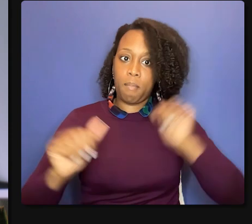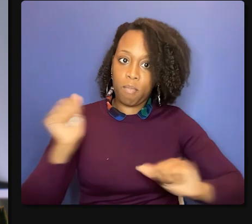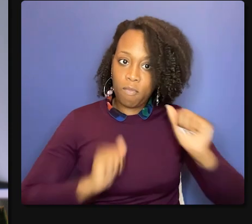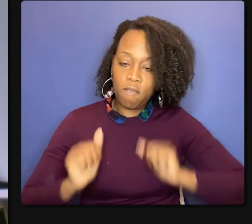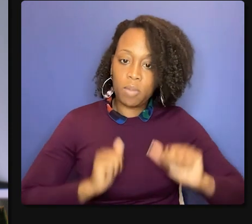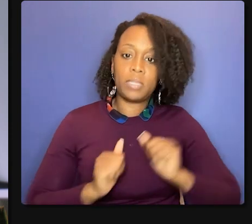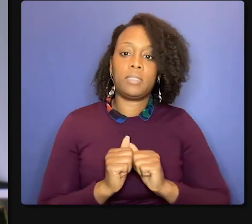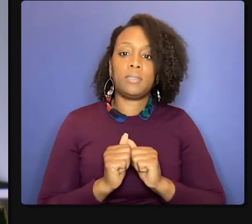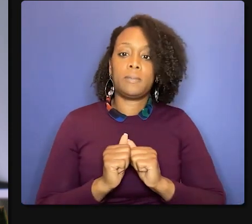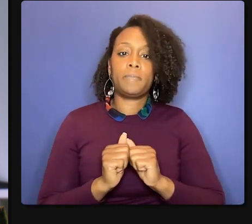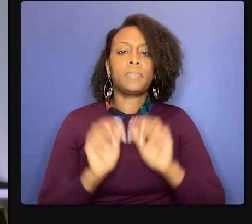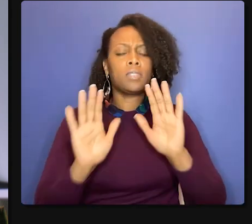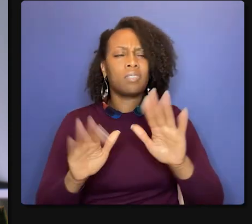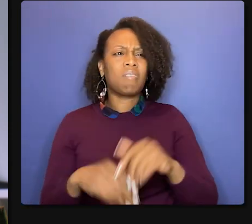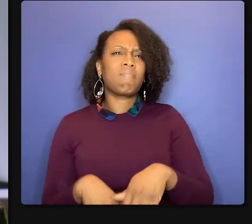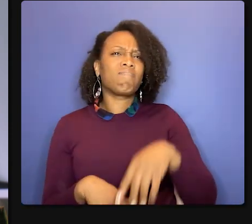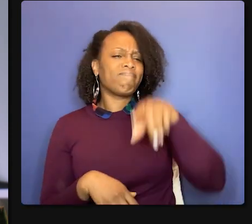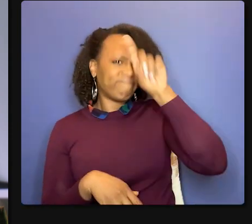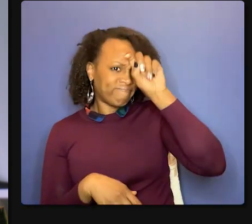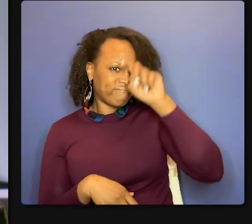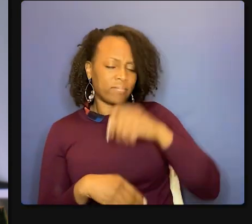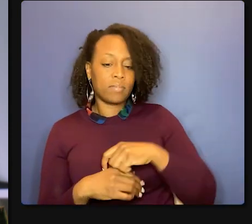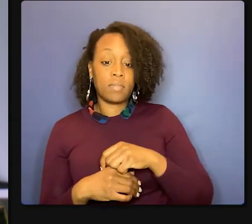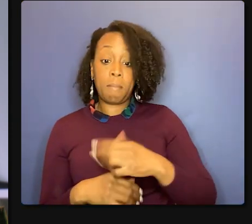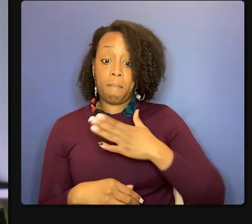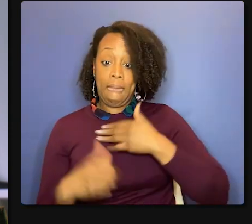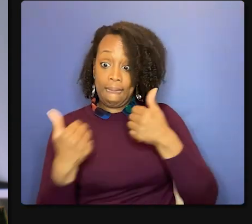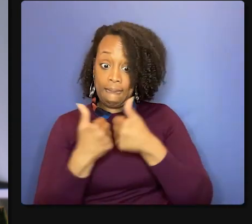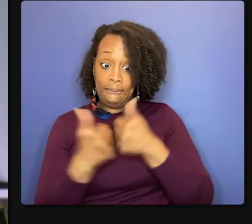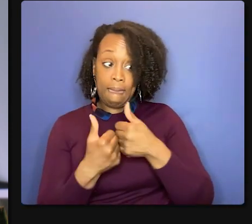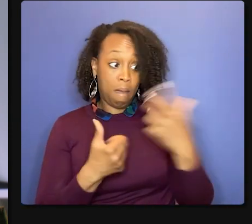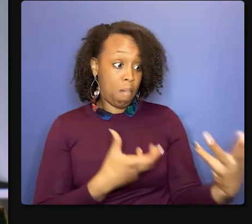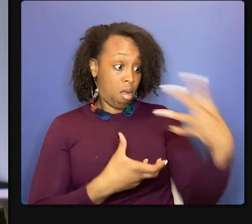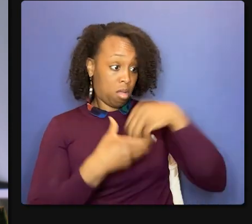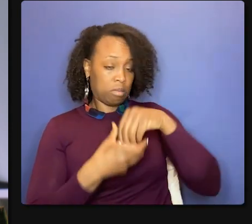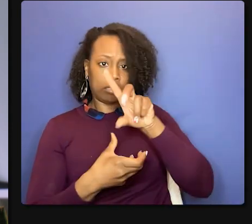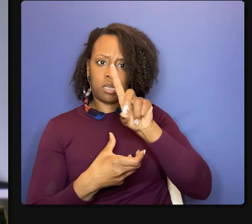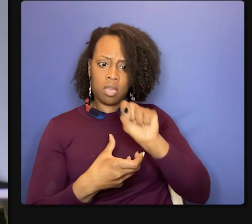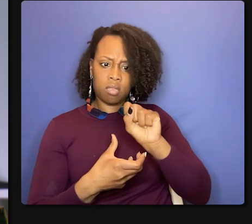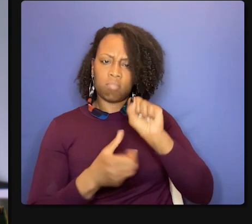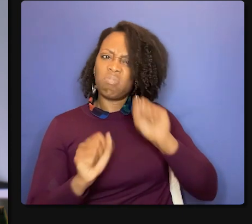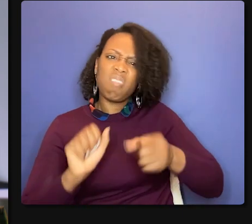So if I integrate DirectStorage into my game, where will it be able to run?